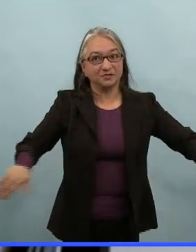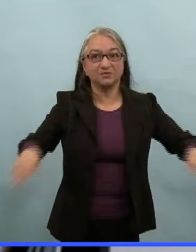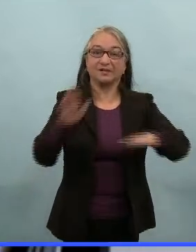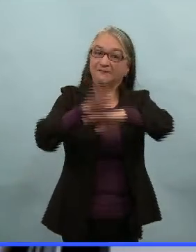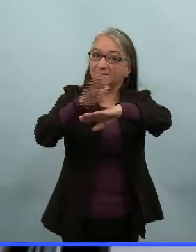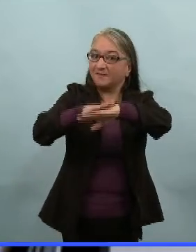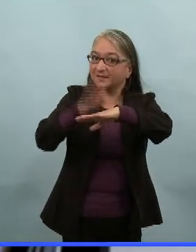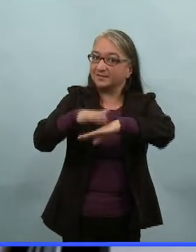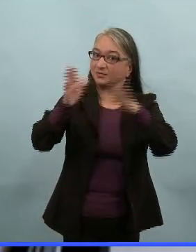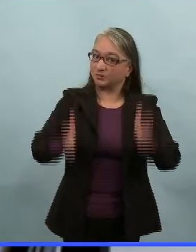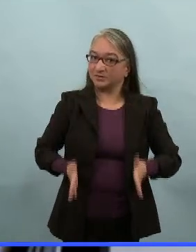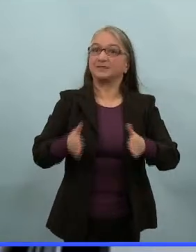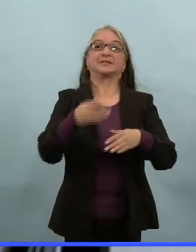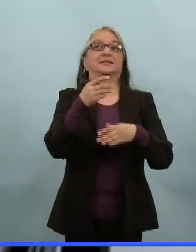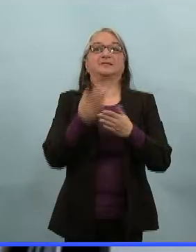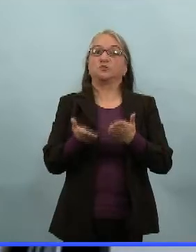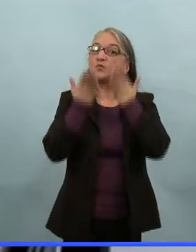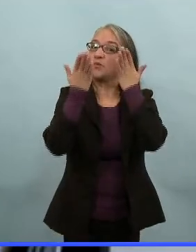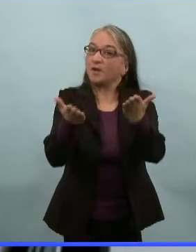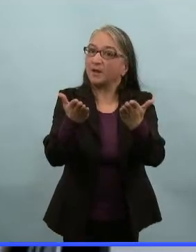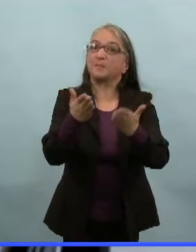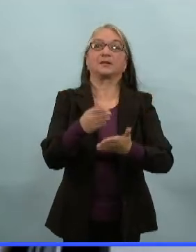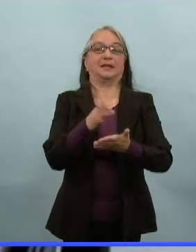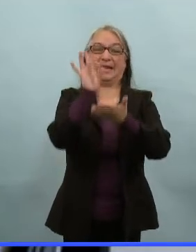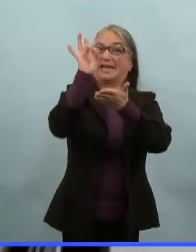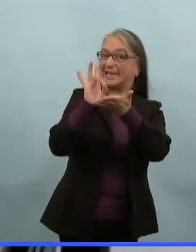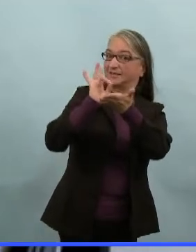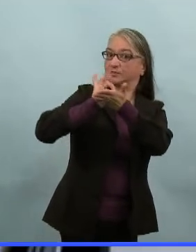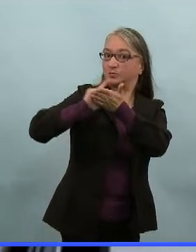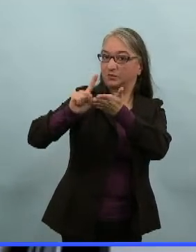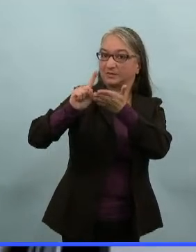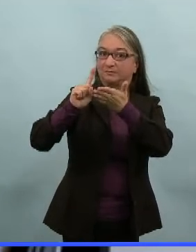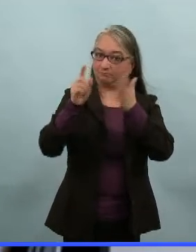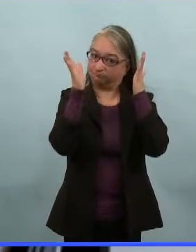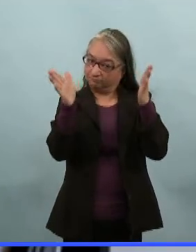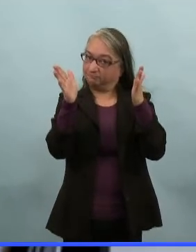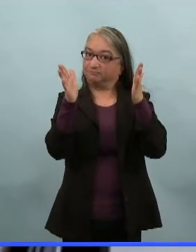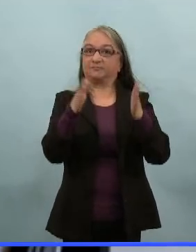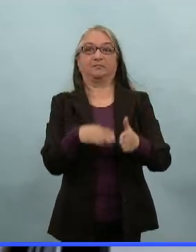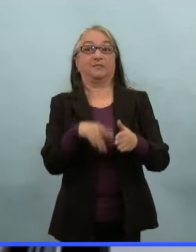eight-week interval but given the rapid increase in numbers we have asked them to